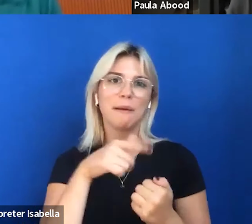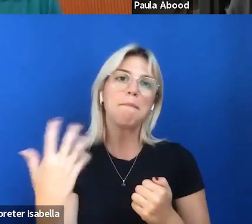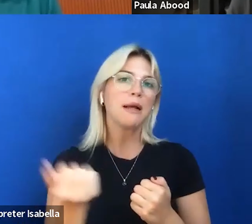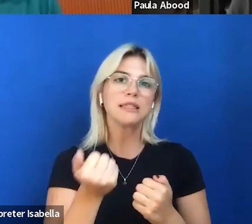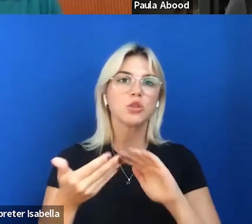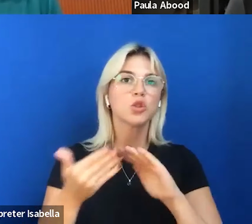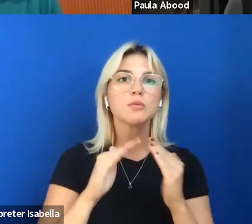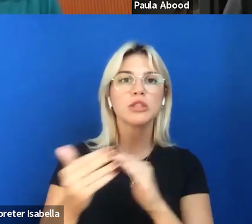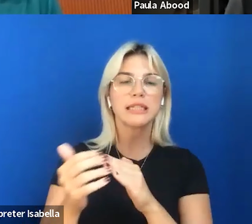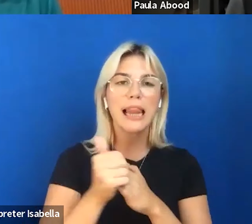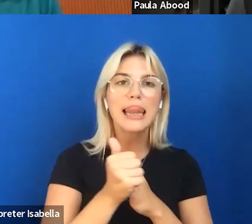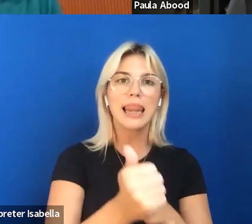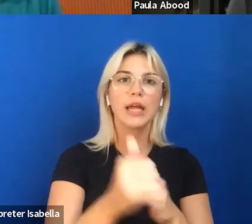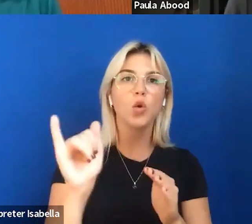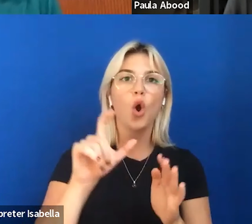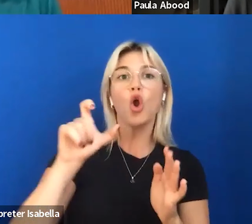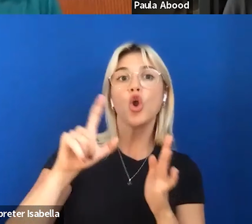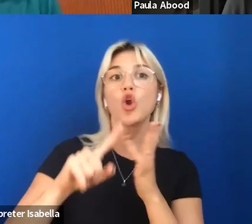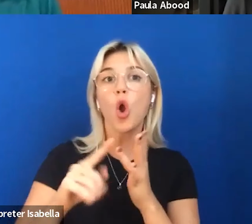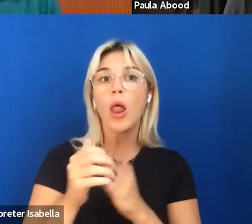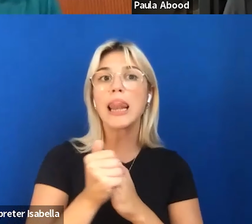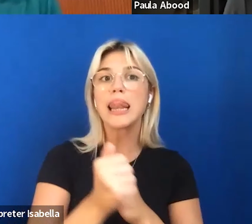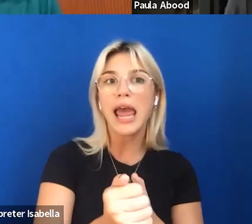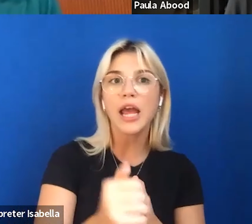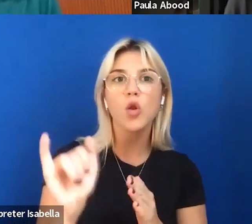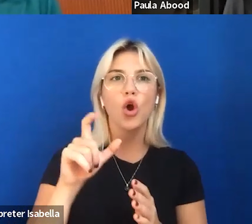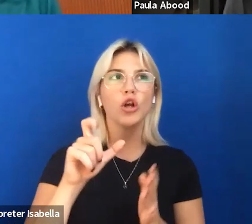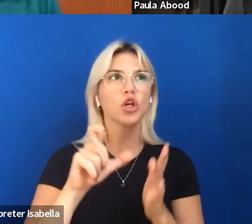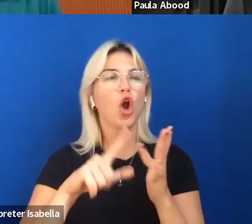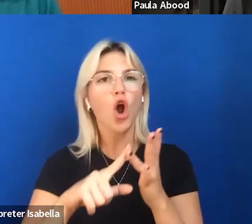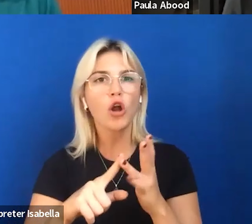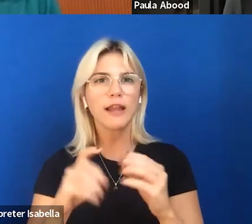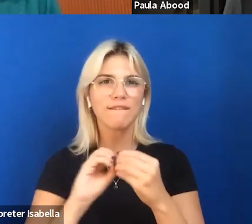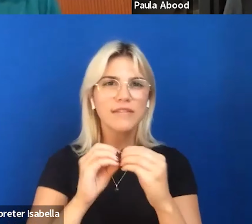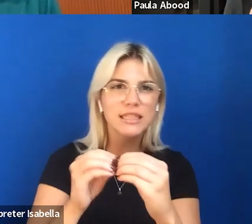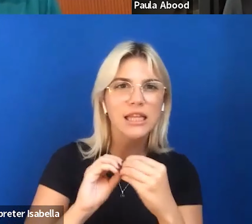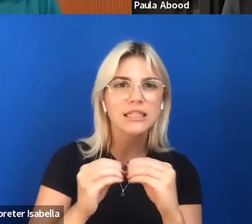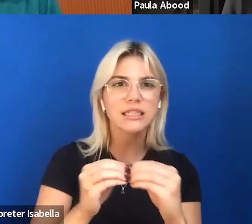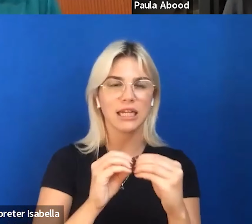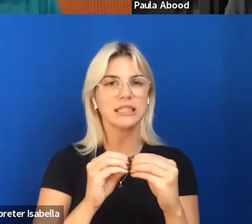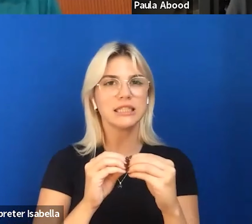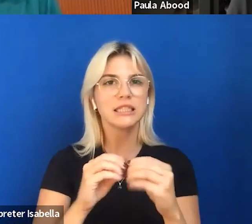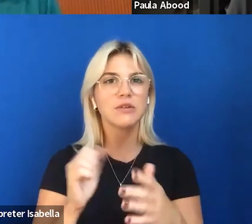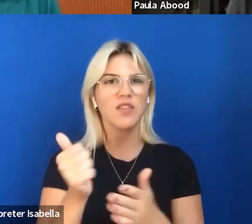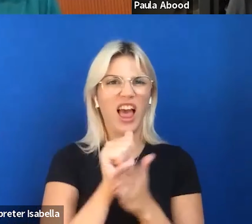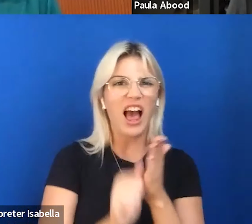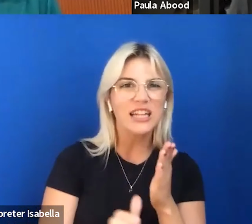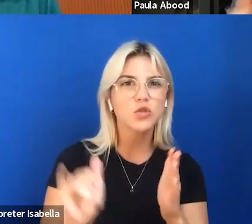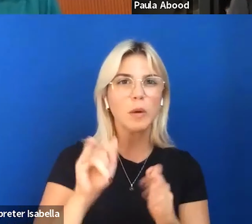or co-facilitated by artists or cultural workers or members within the community who,